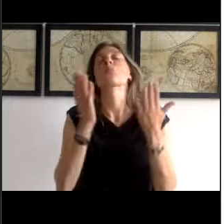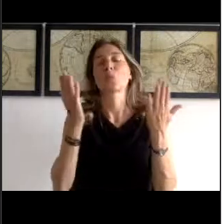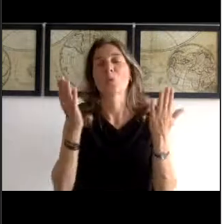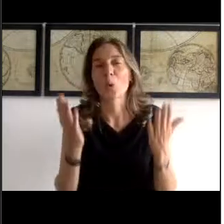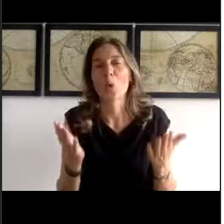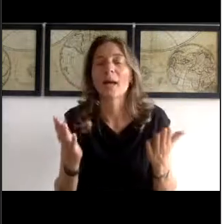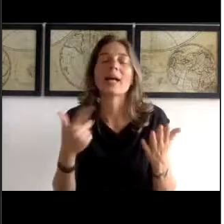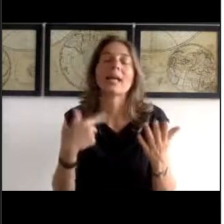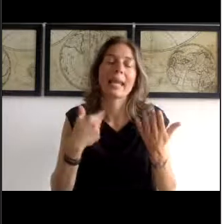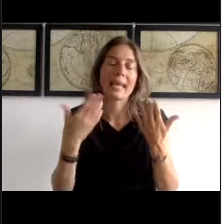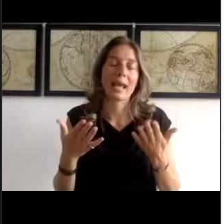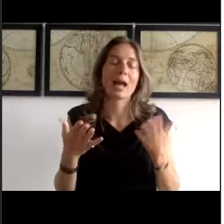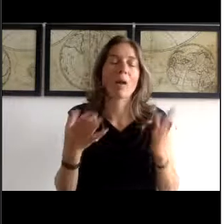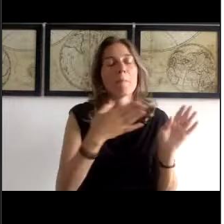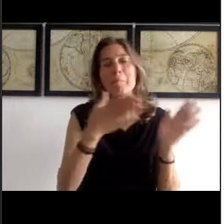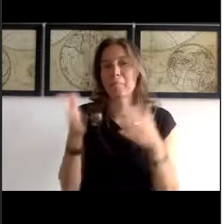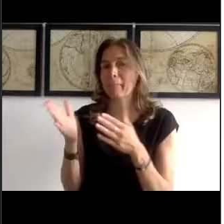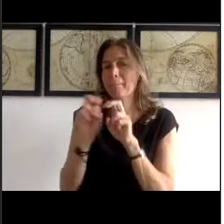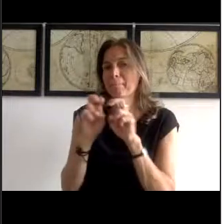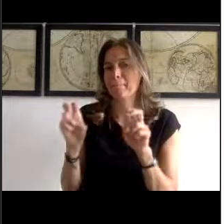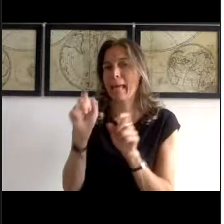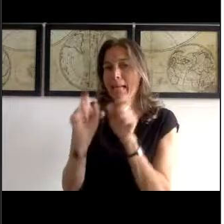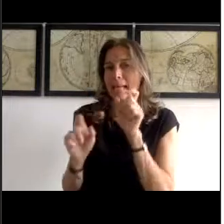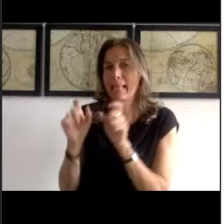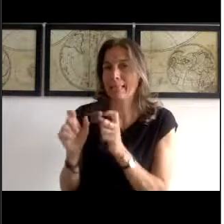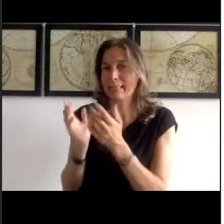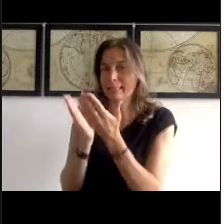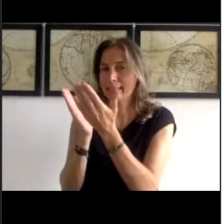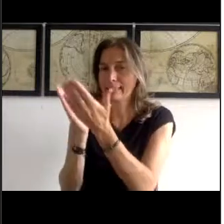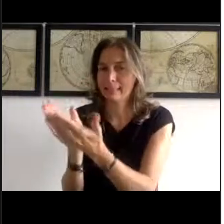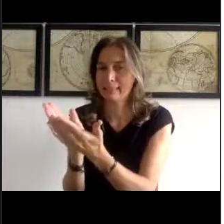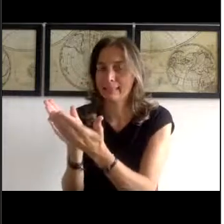as for the economic resources needed since there insufficient